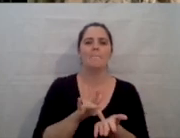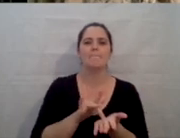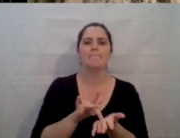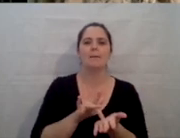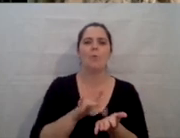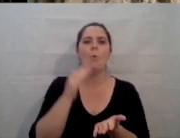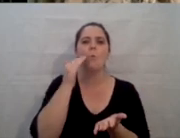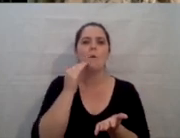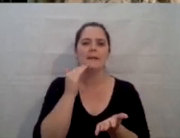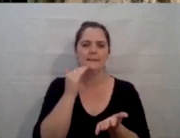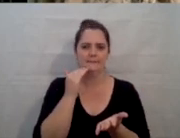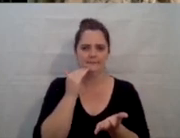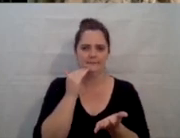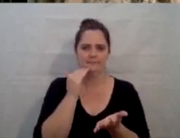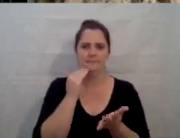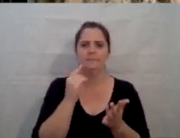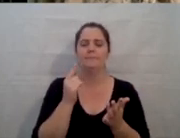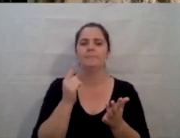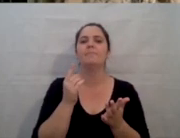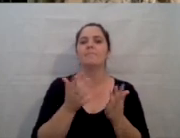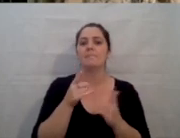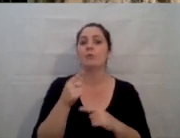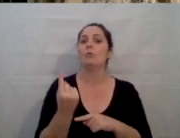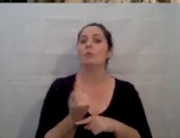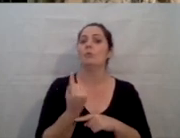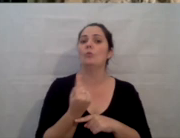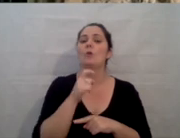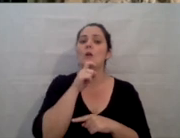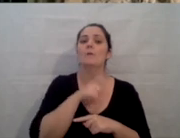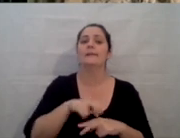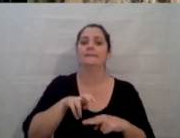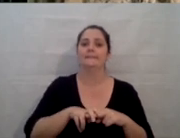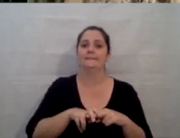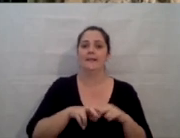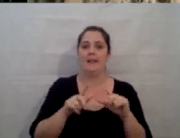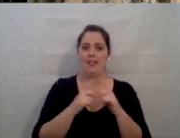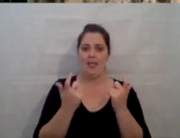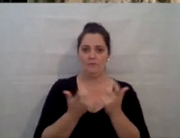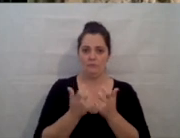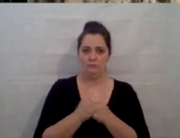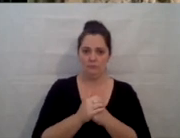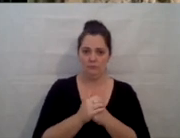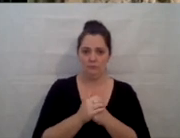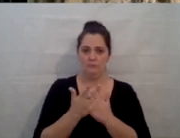The middle woman was a kind of chaperone who would sit in the classroom in between the posing model and the students